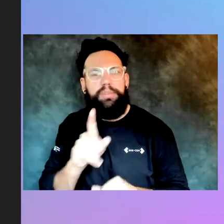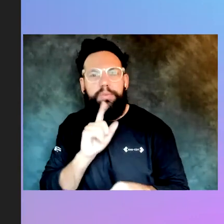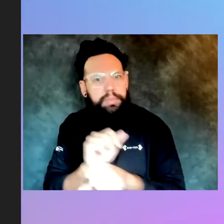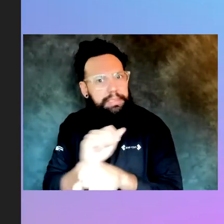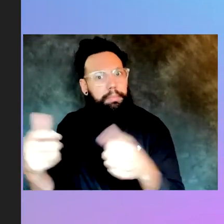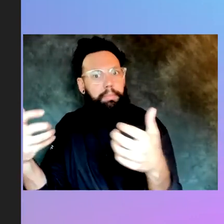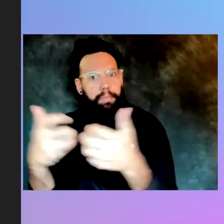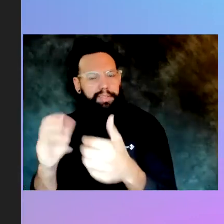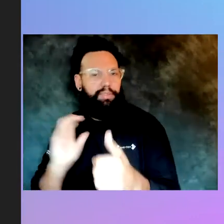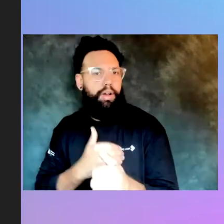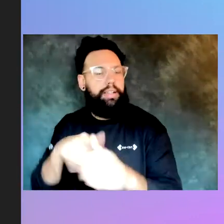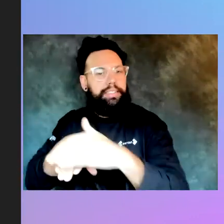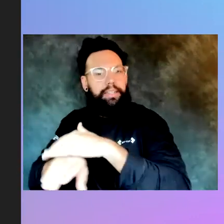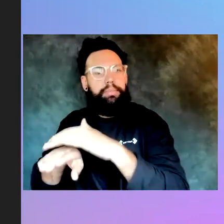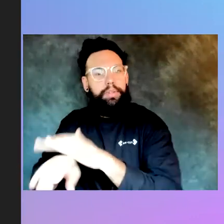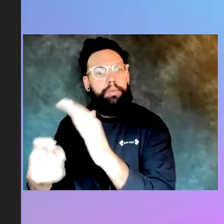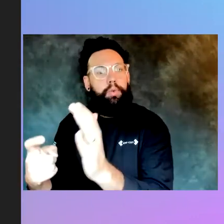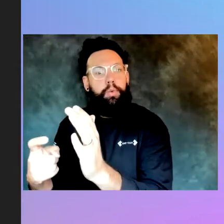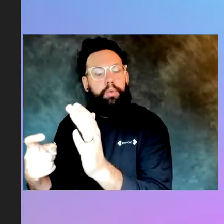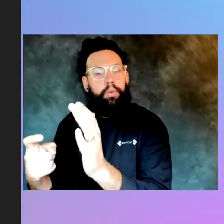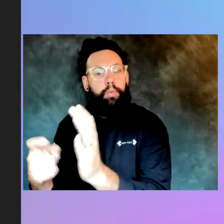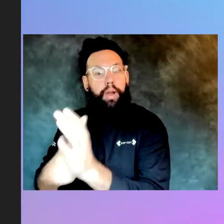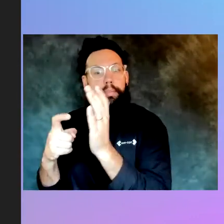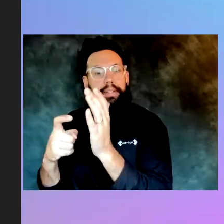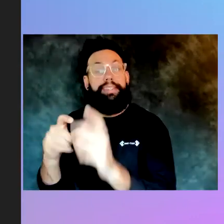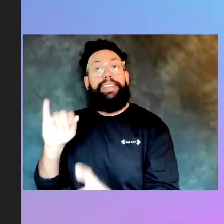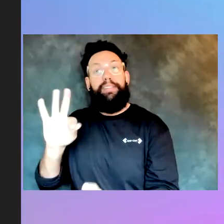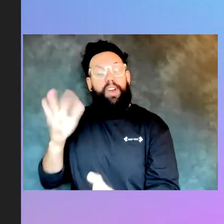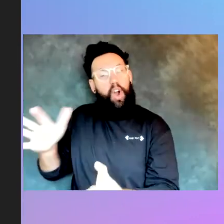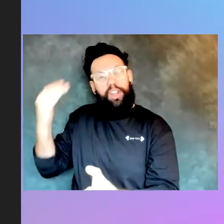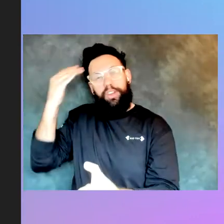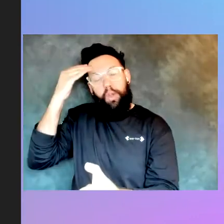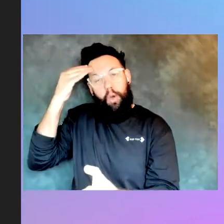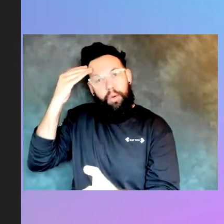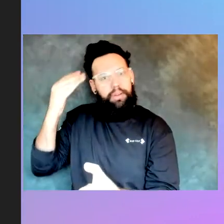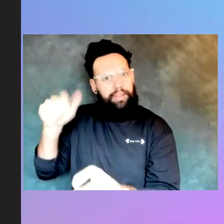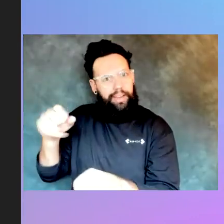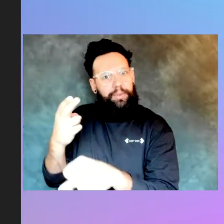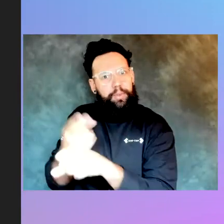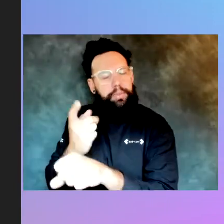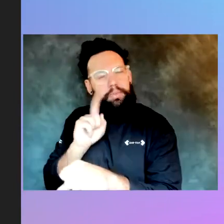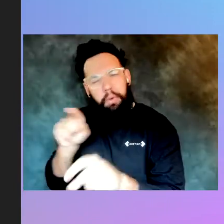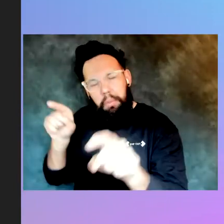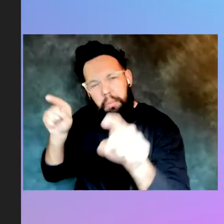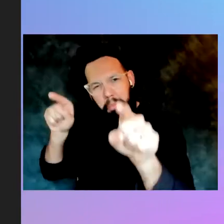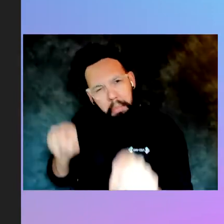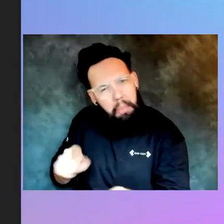us is accurate? If we didn't already know, let's ask GitHub